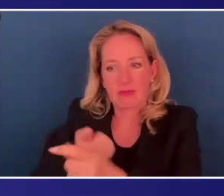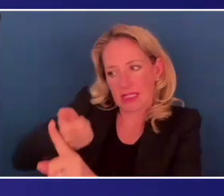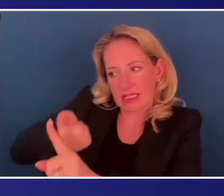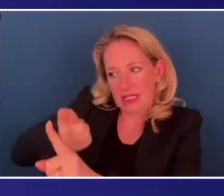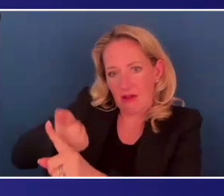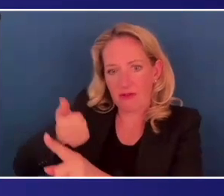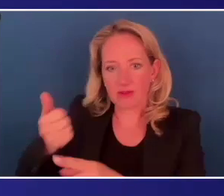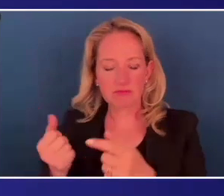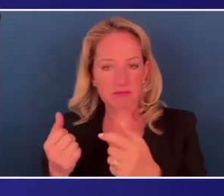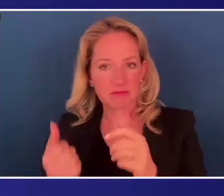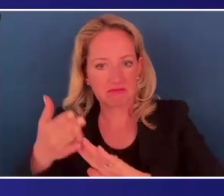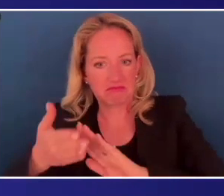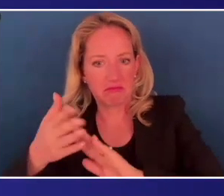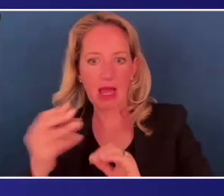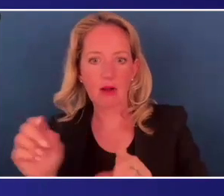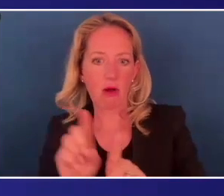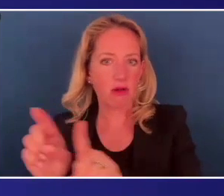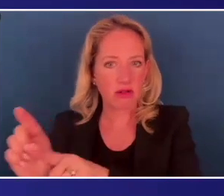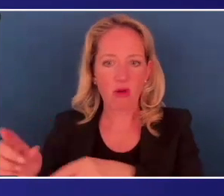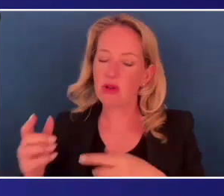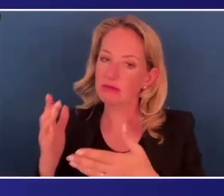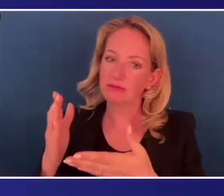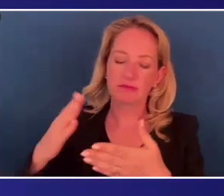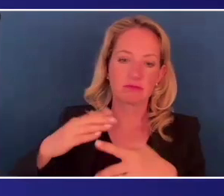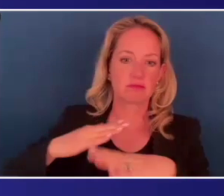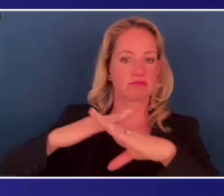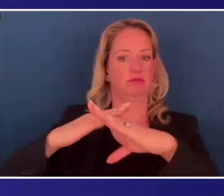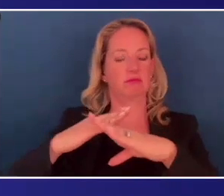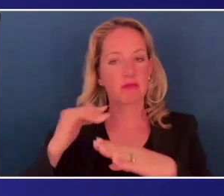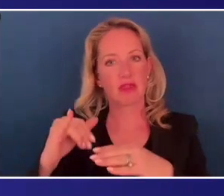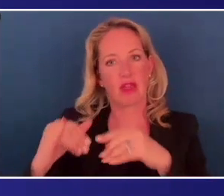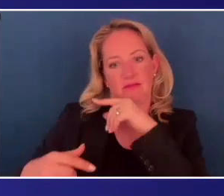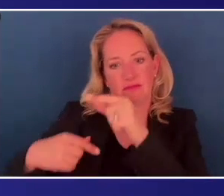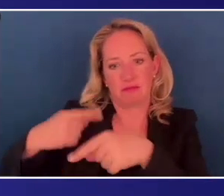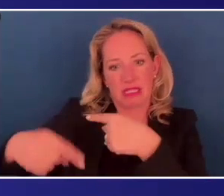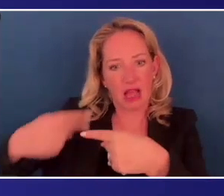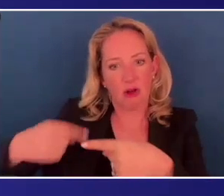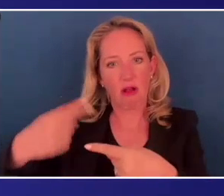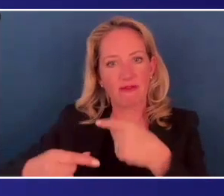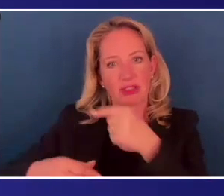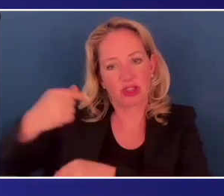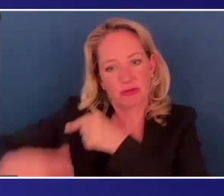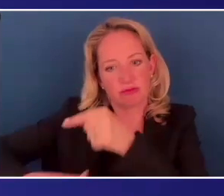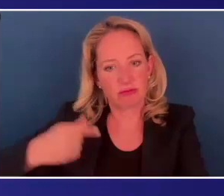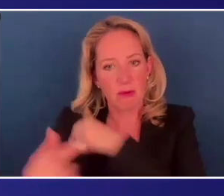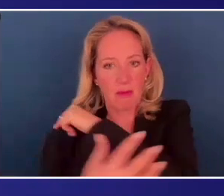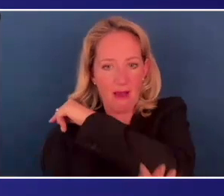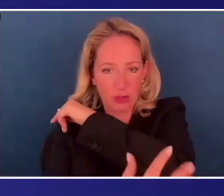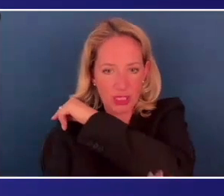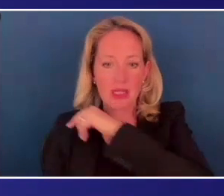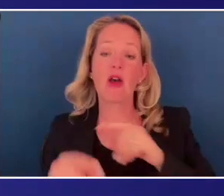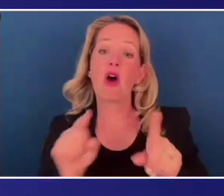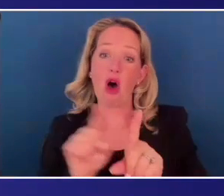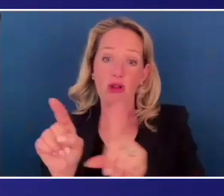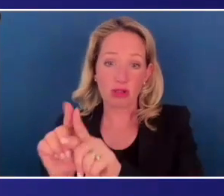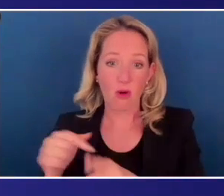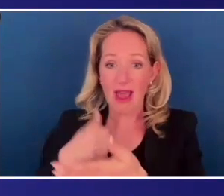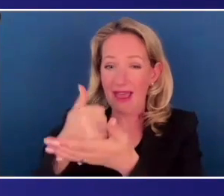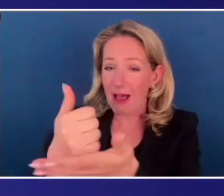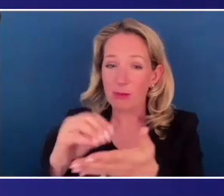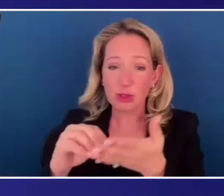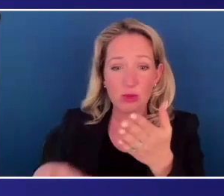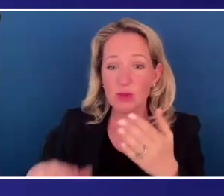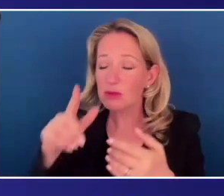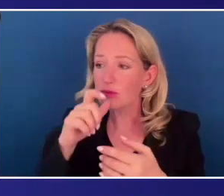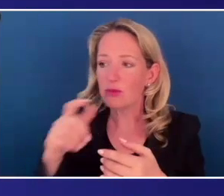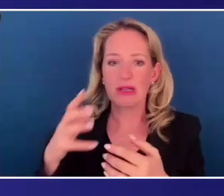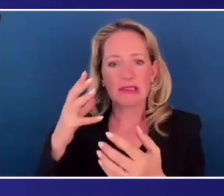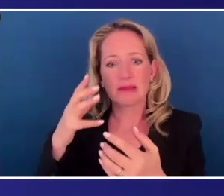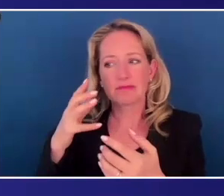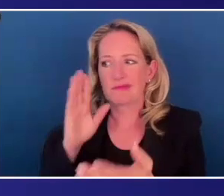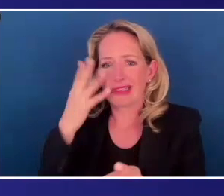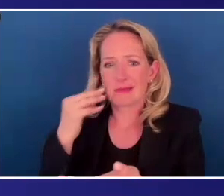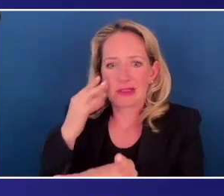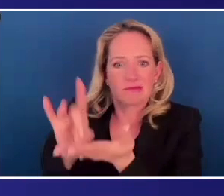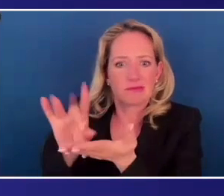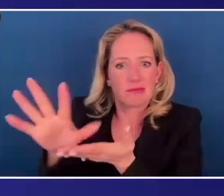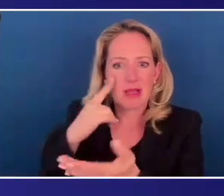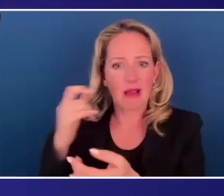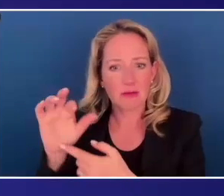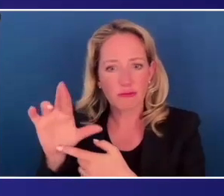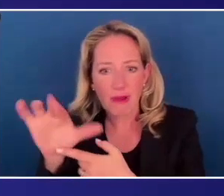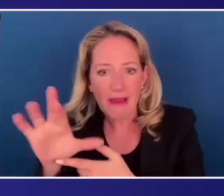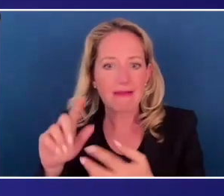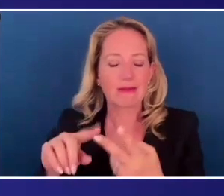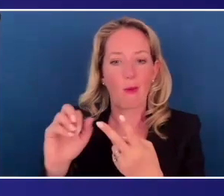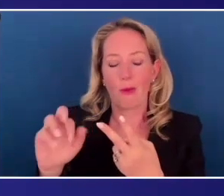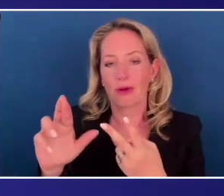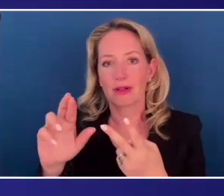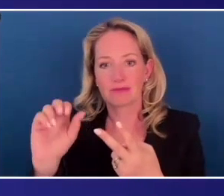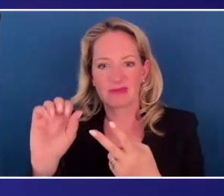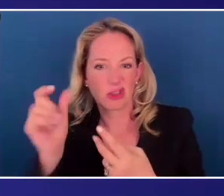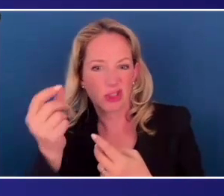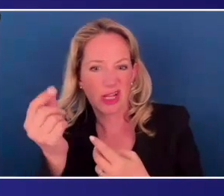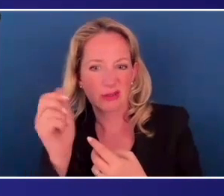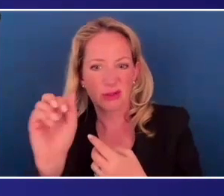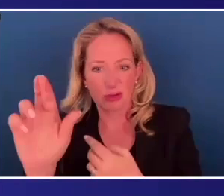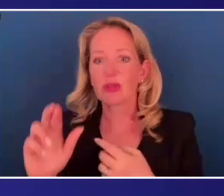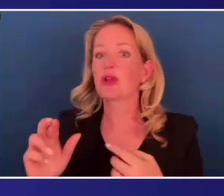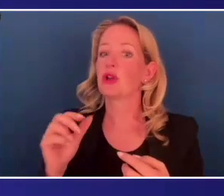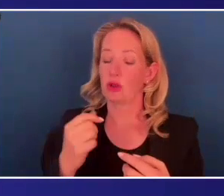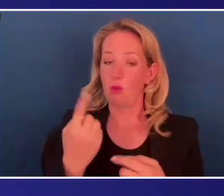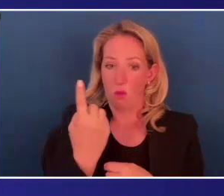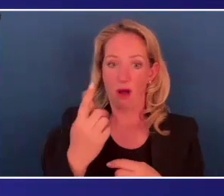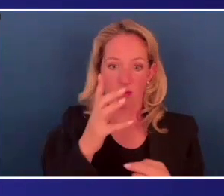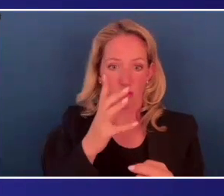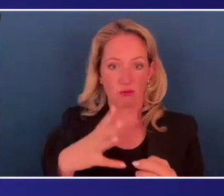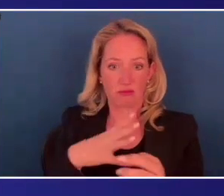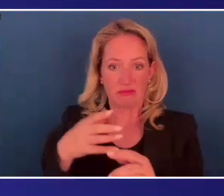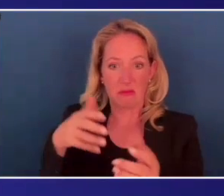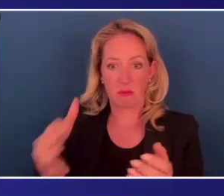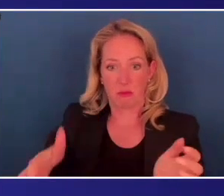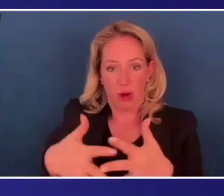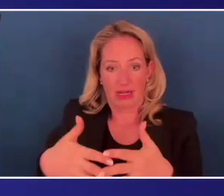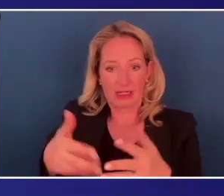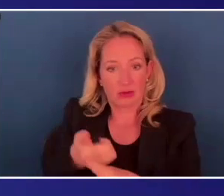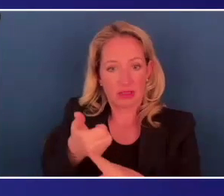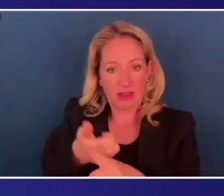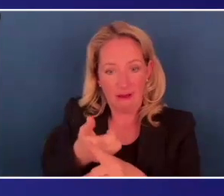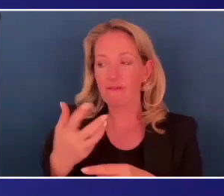I've also represented students who have been discriminated against because of their race or sex. Including a pregnant student who had been kicked out of school and a high school student who was expelled for a telling administrator she was forced to engage in sexual conduct on campus.